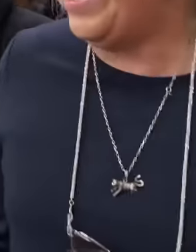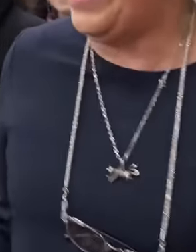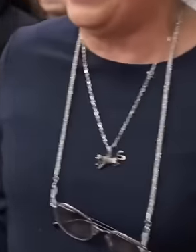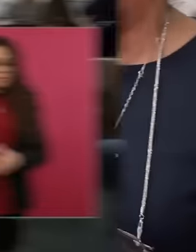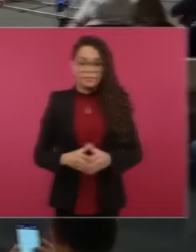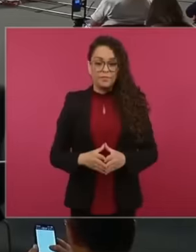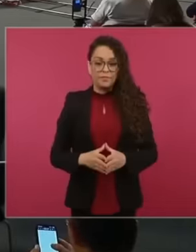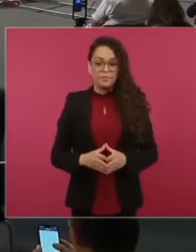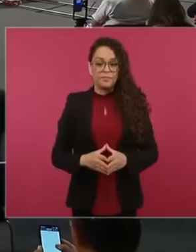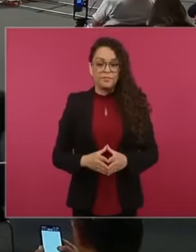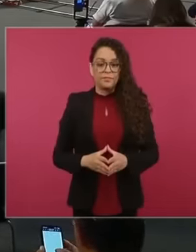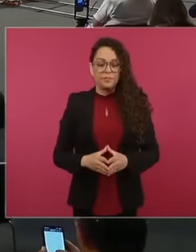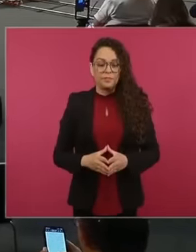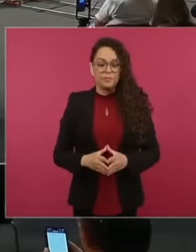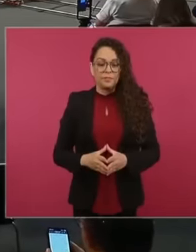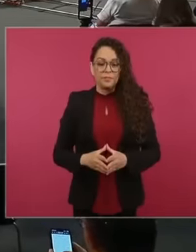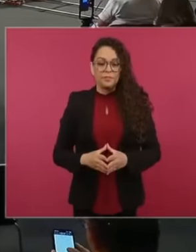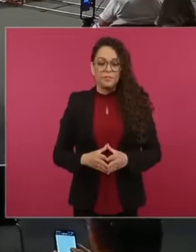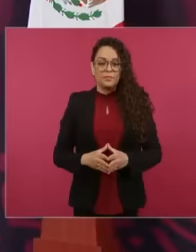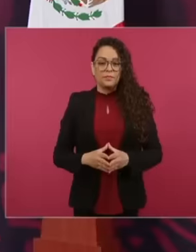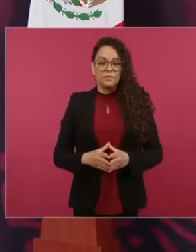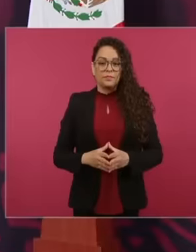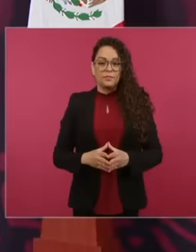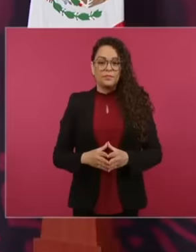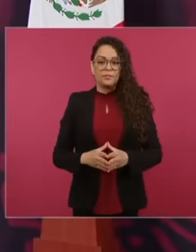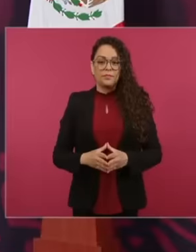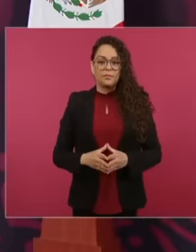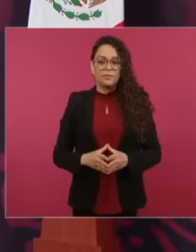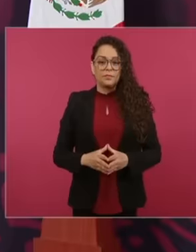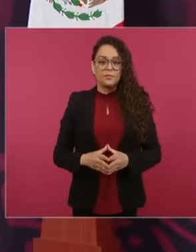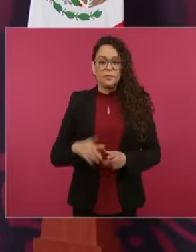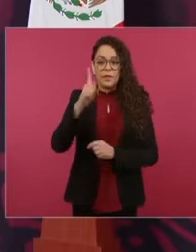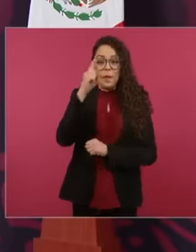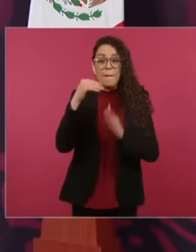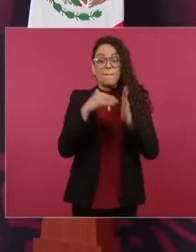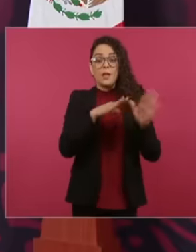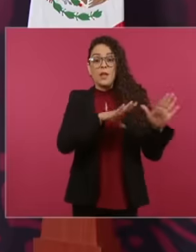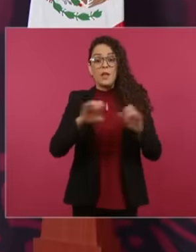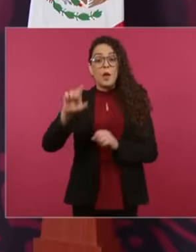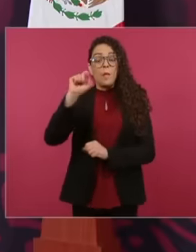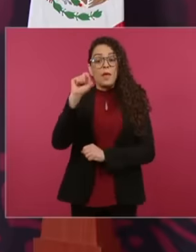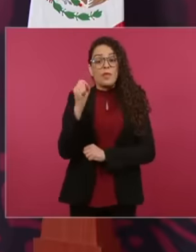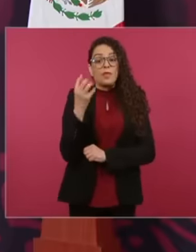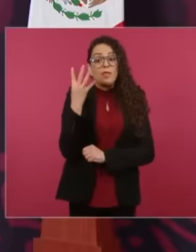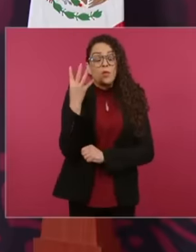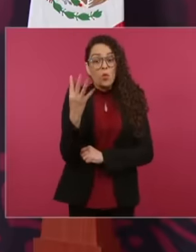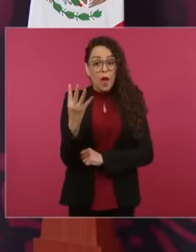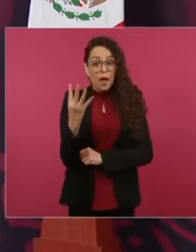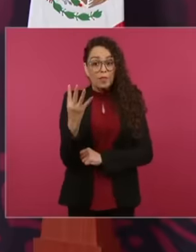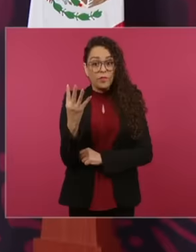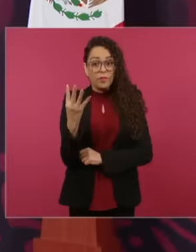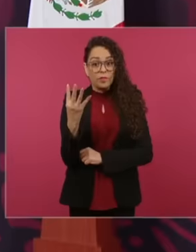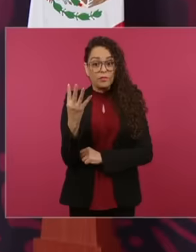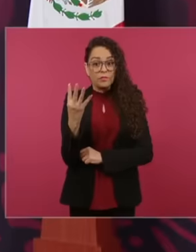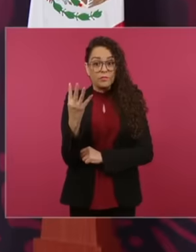plan to dominate Mexico without spending a single shot and this is made known after the